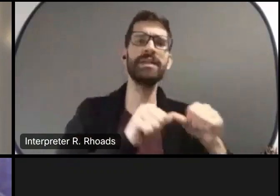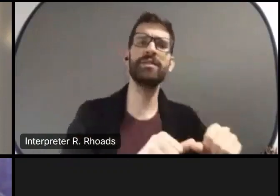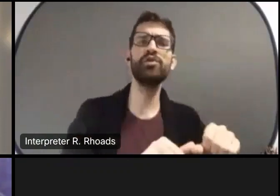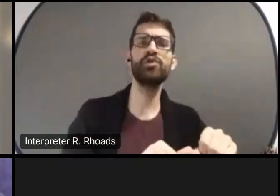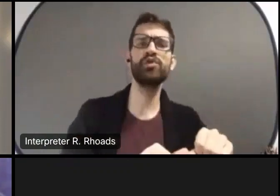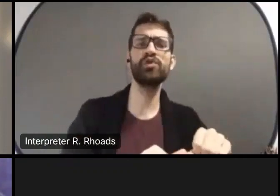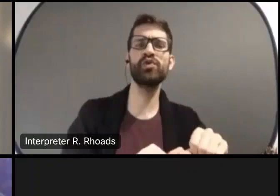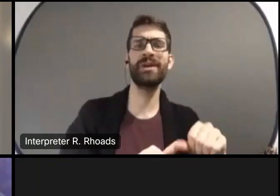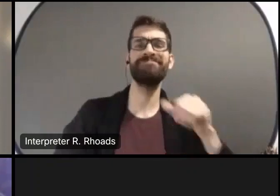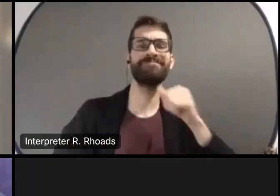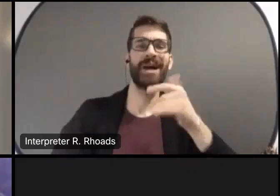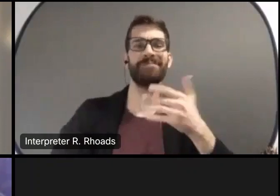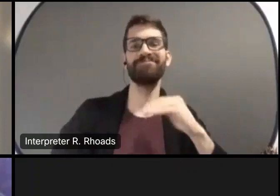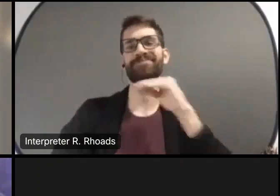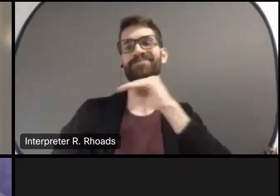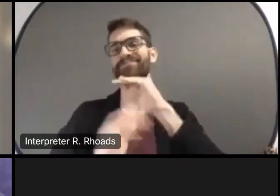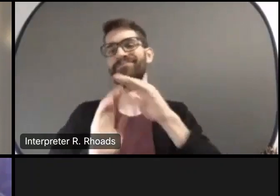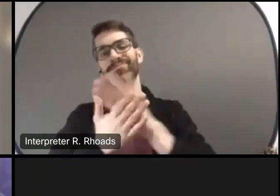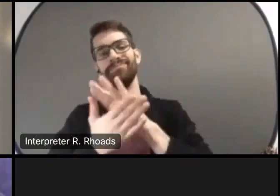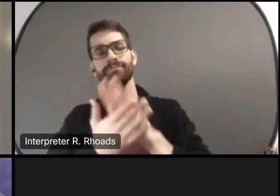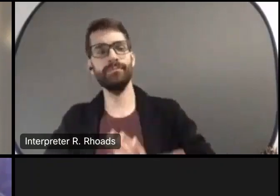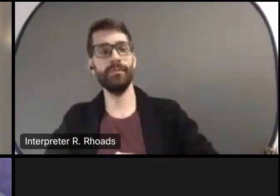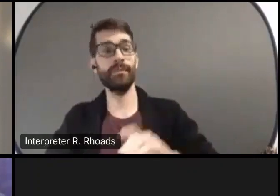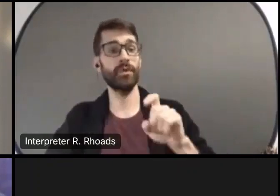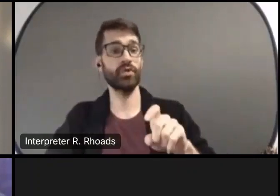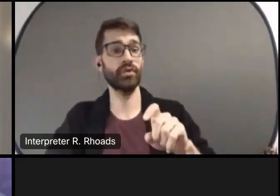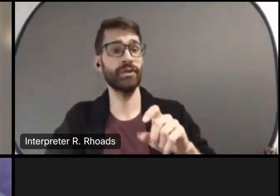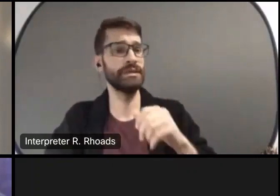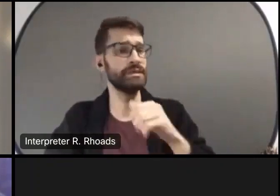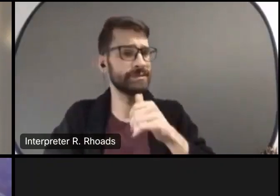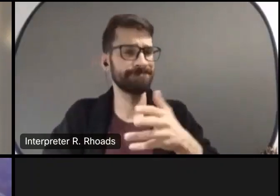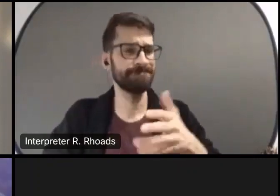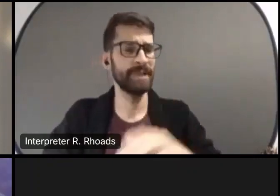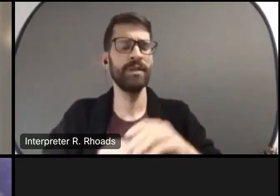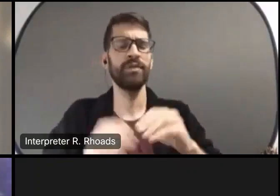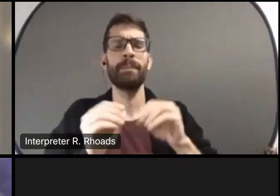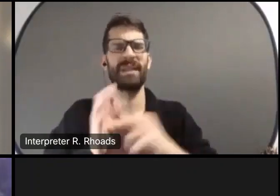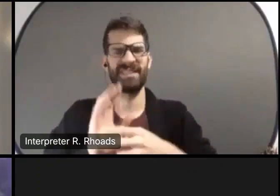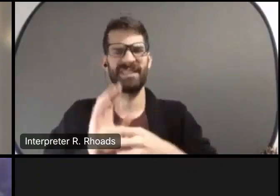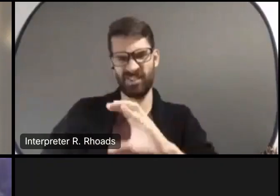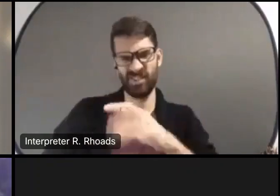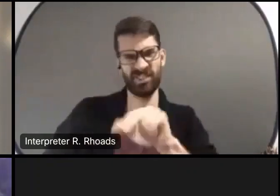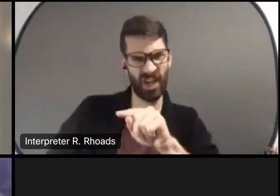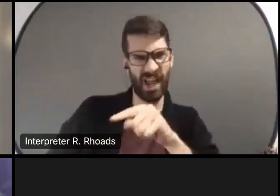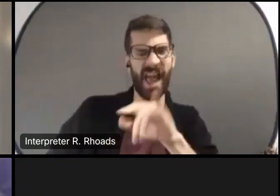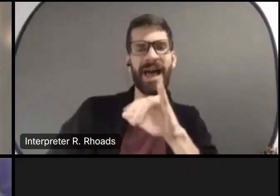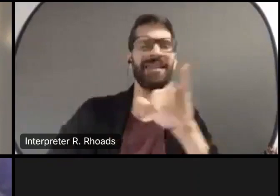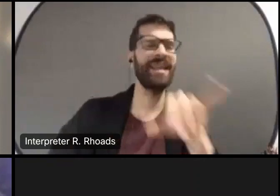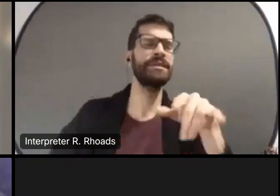So in that context, there's no requirement that chat be enabled. If the Commission wants to enable